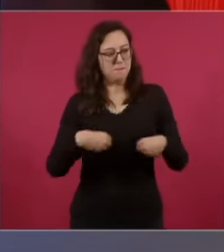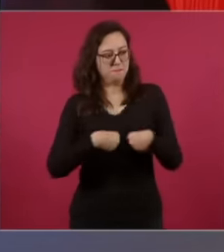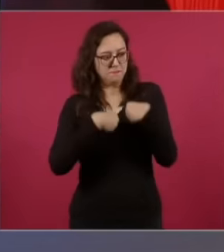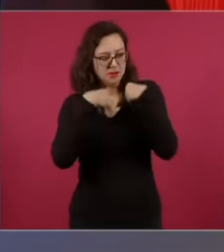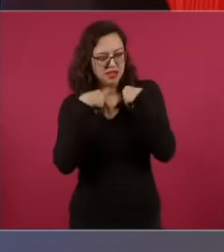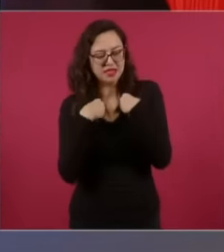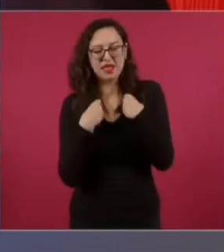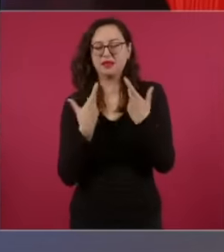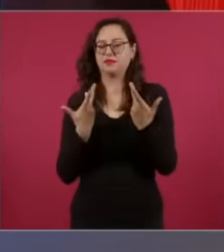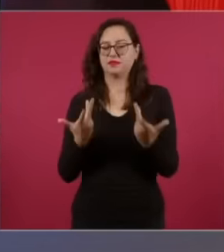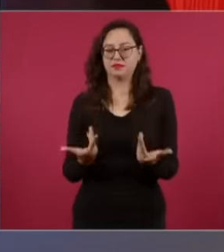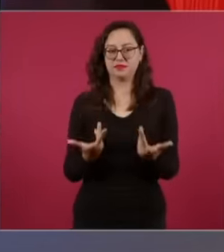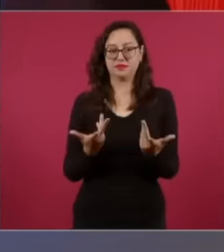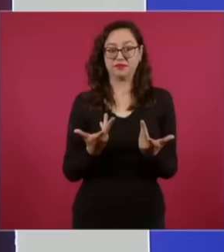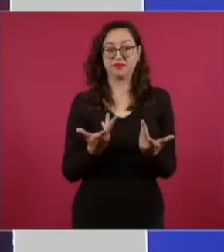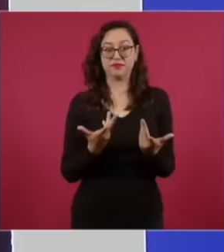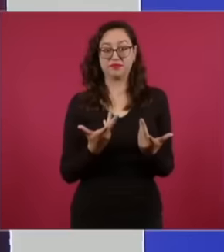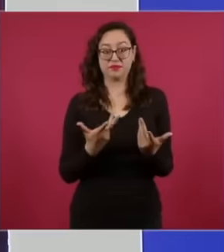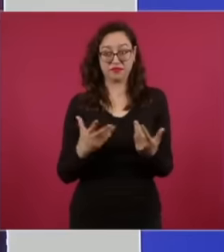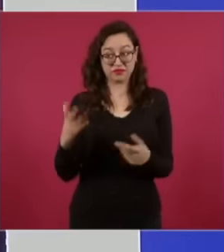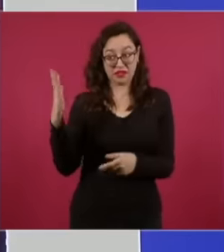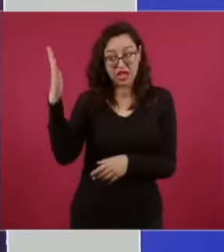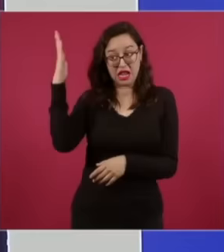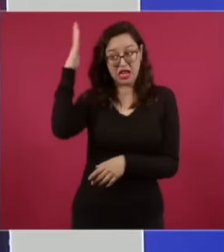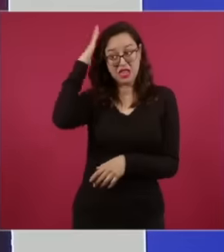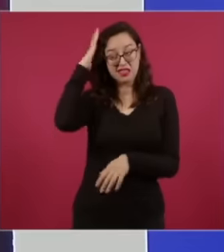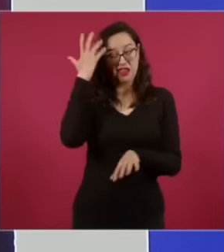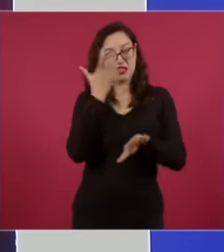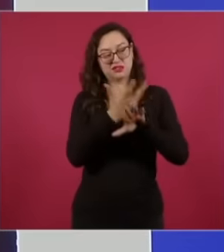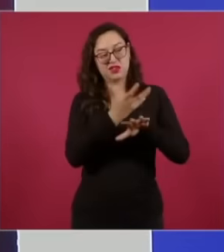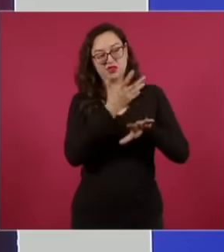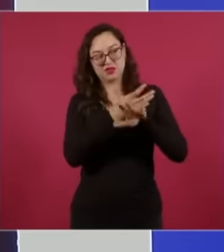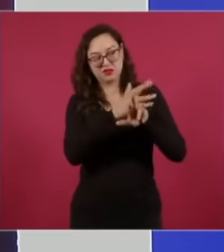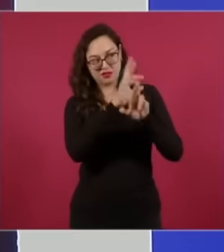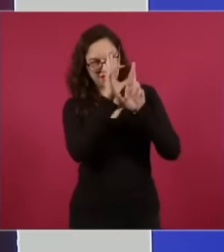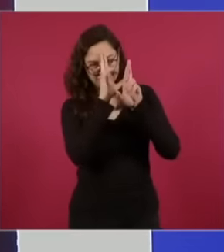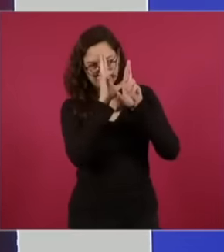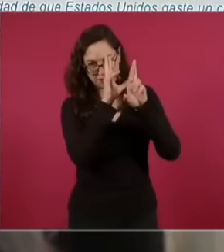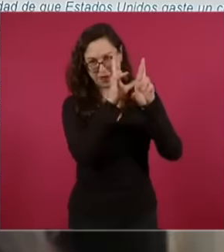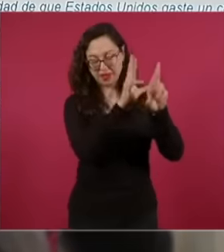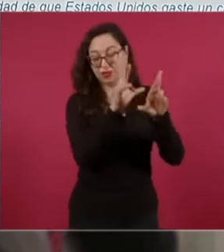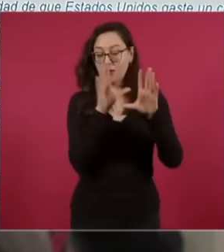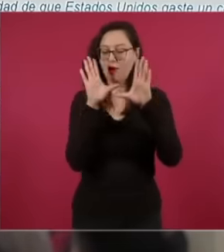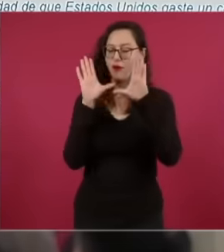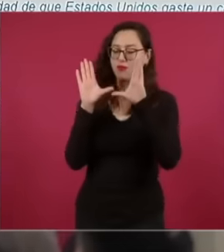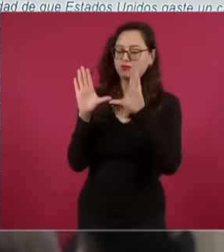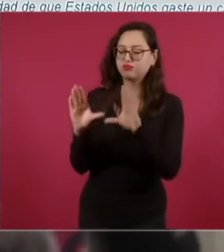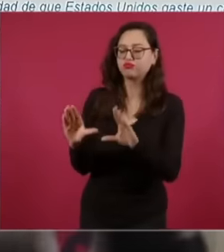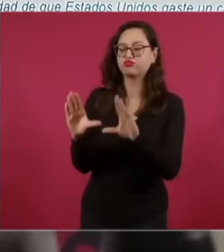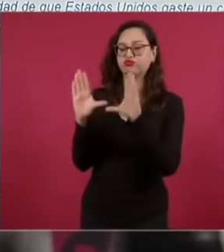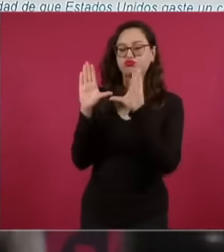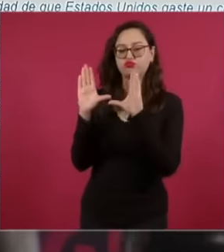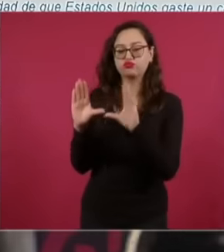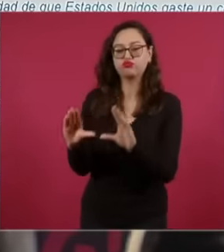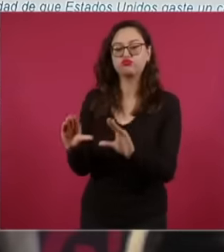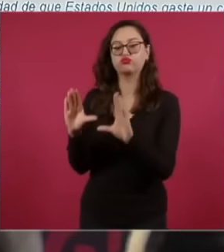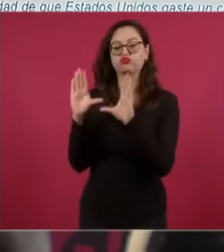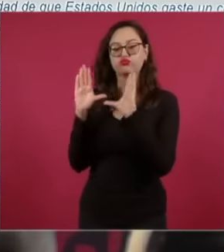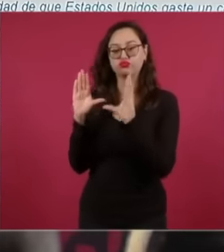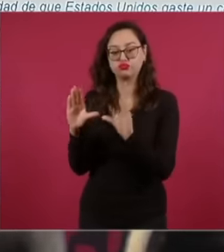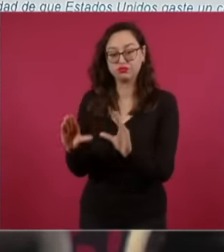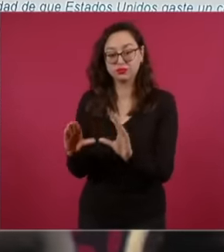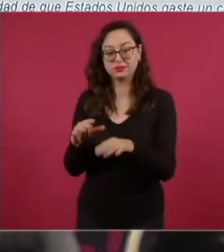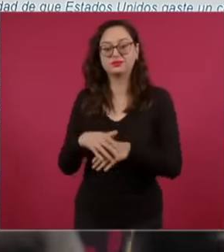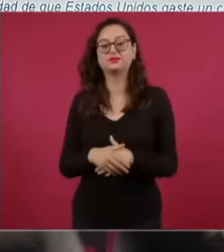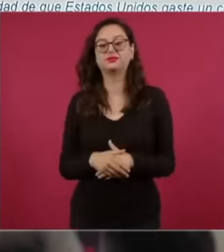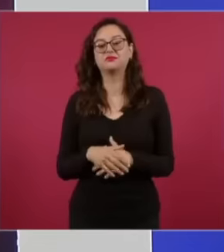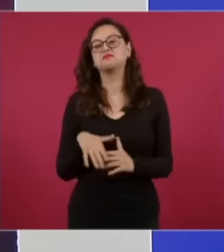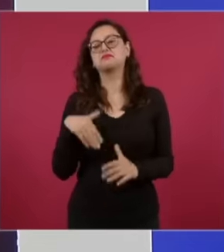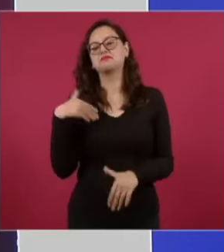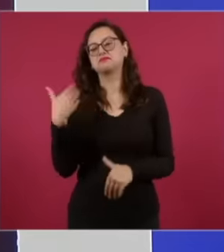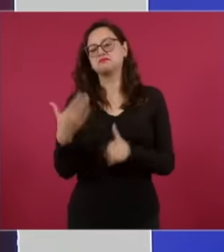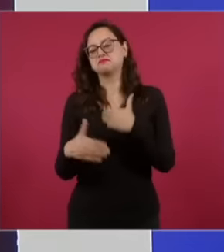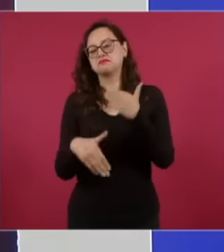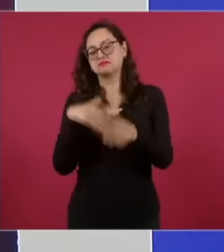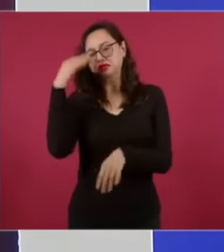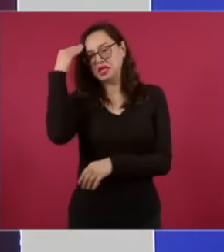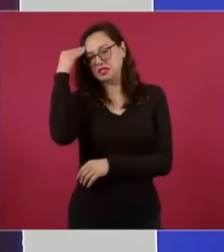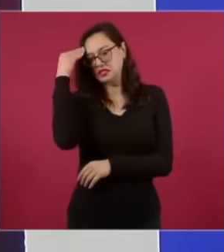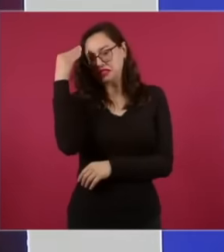in respect for the leadership of the United States Mexico will need competent administrators